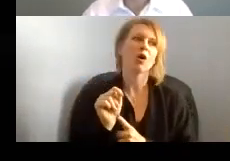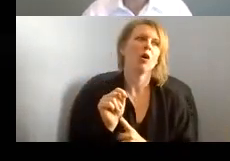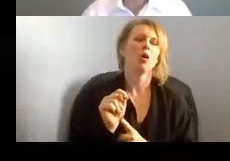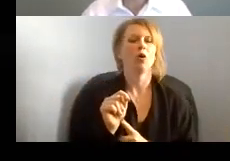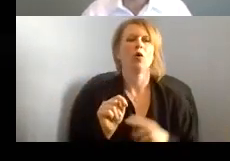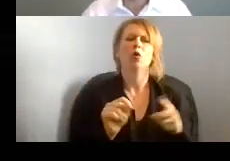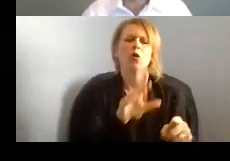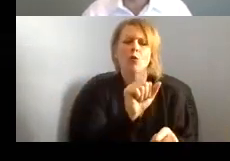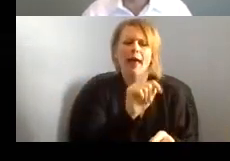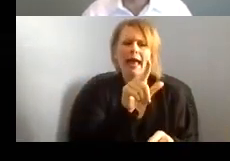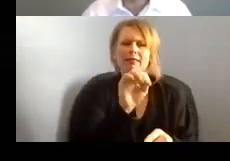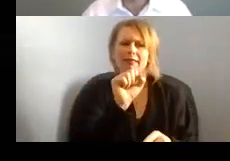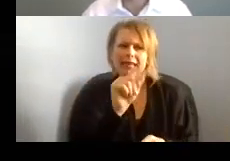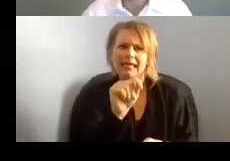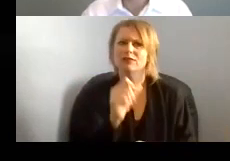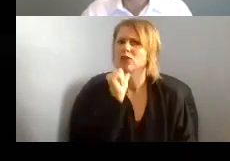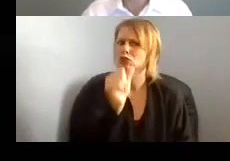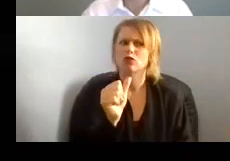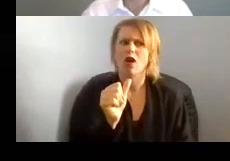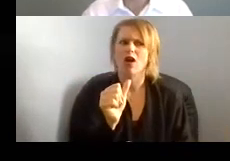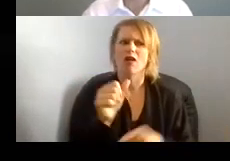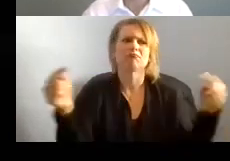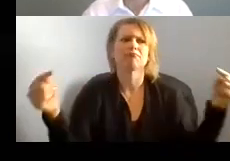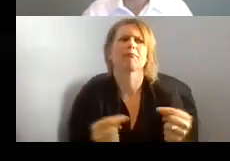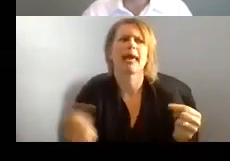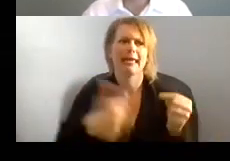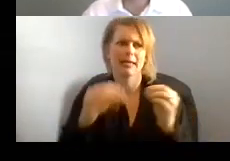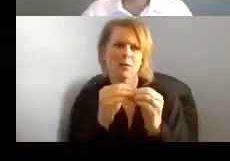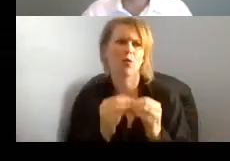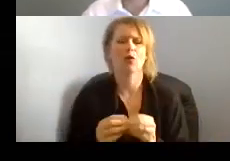Any of those comments really are ways for the person who is observing the grief